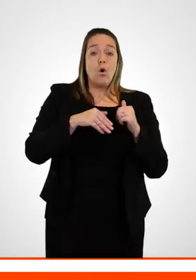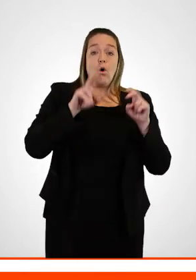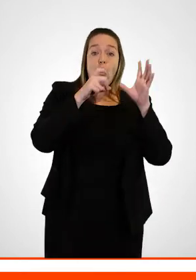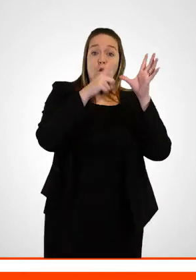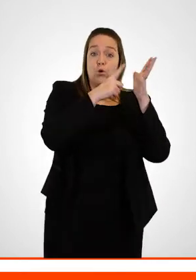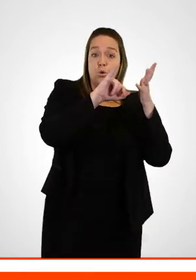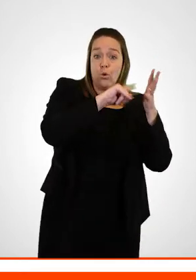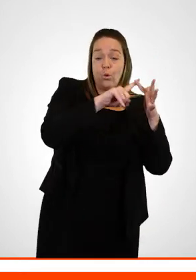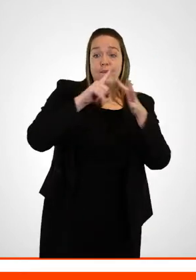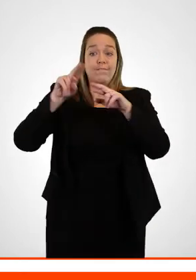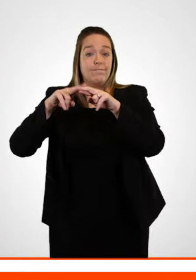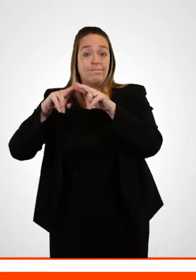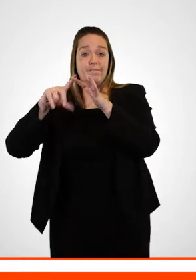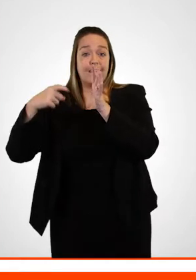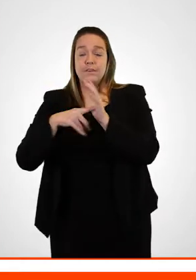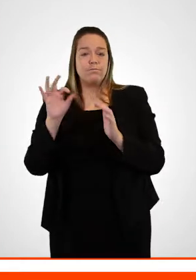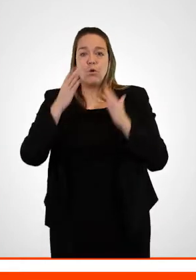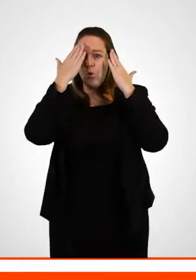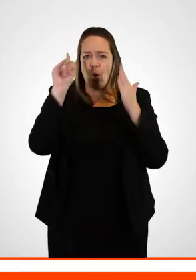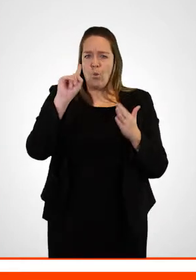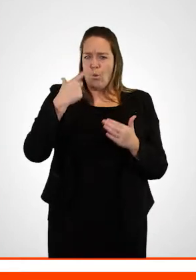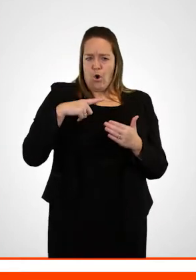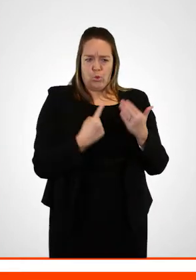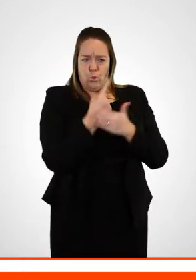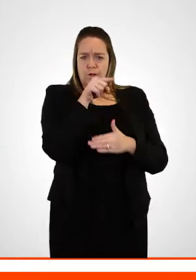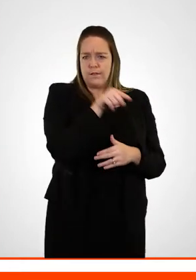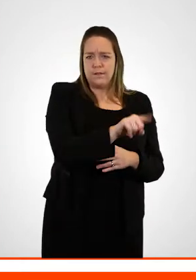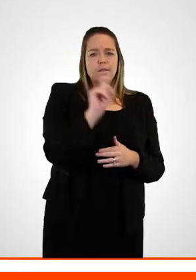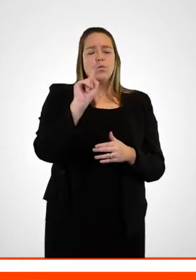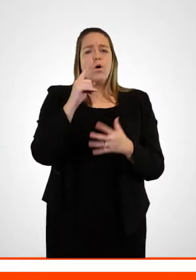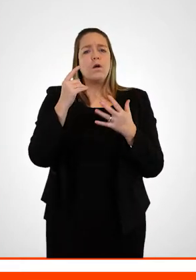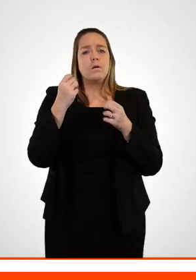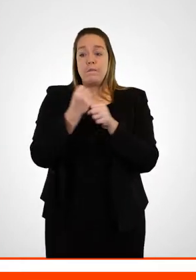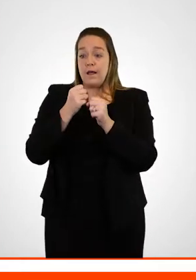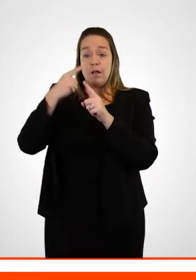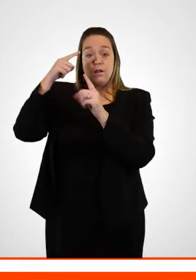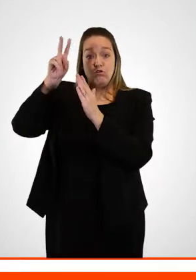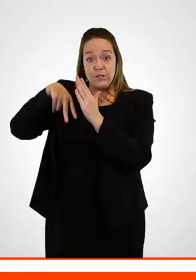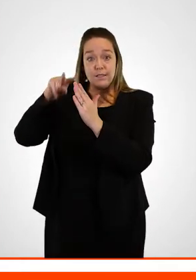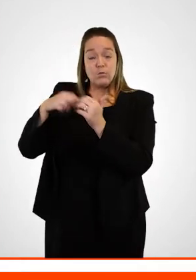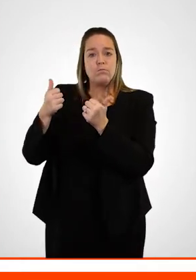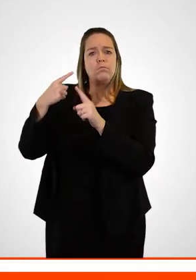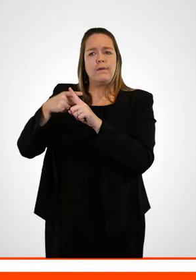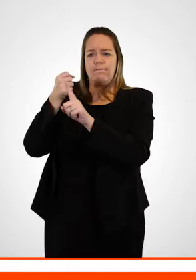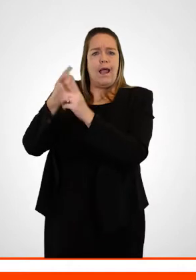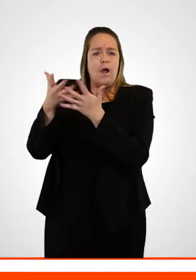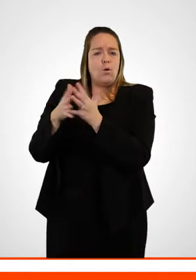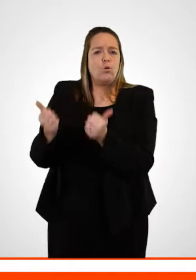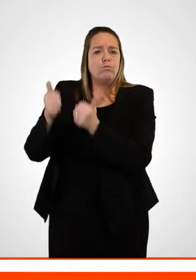It's not real clear what's causing what, what's had that positive effect on reading, but rather what we're seeing here are associations